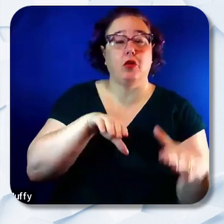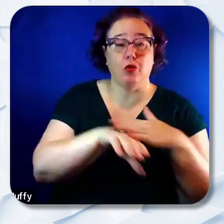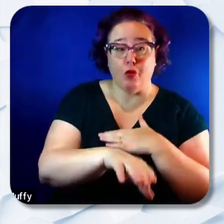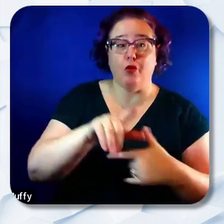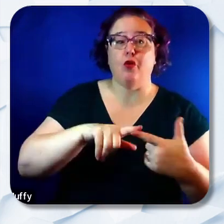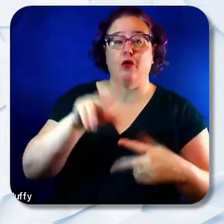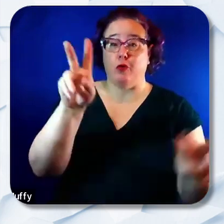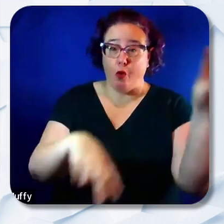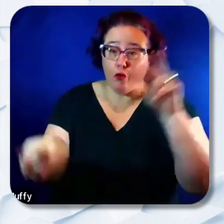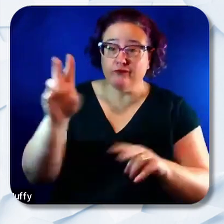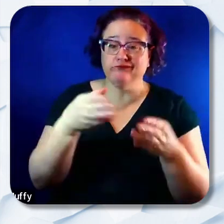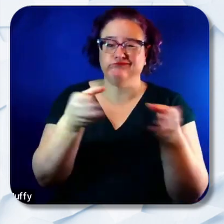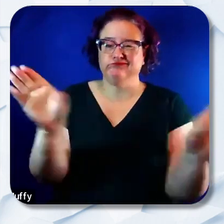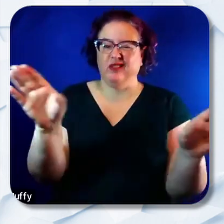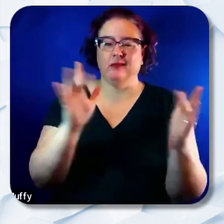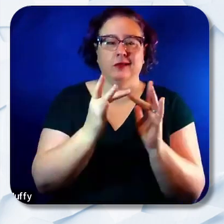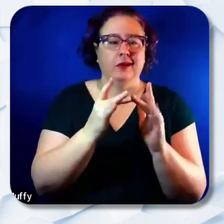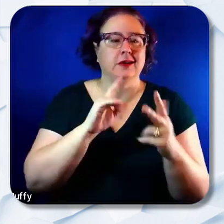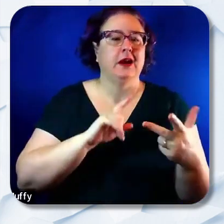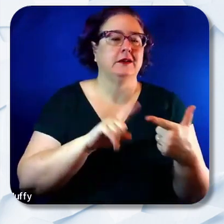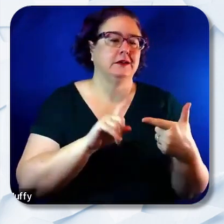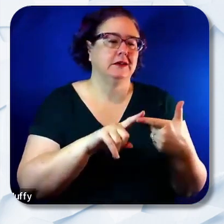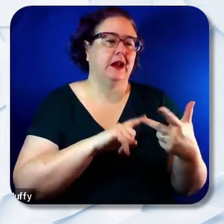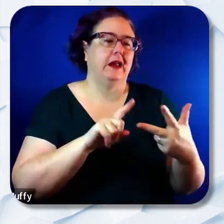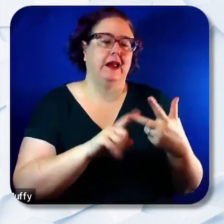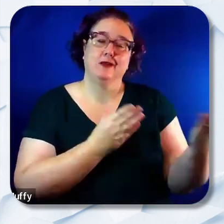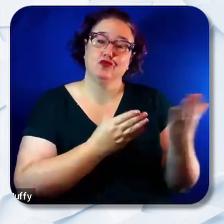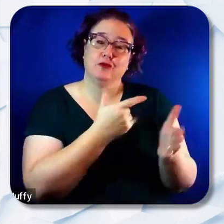In addition, we will review one subsection, Coaching and Mentoring.